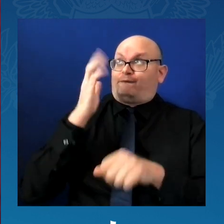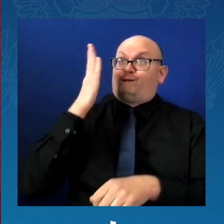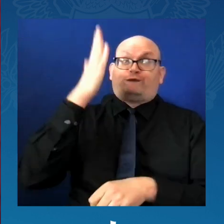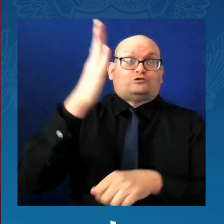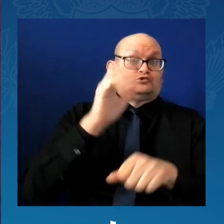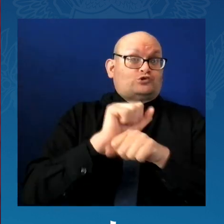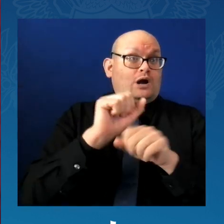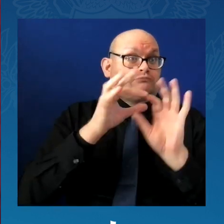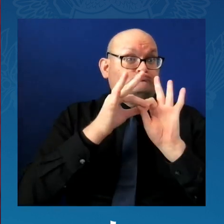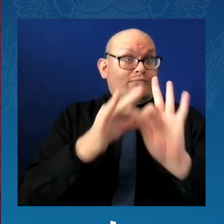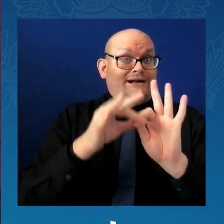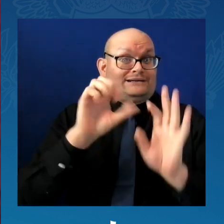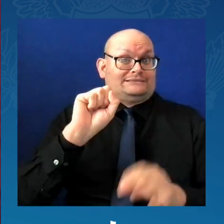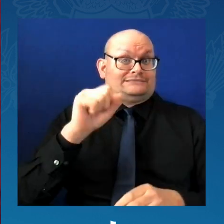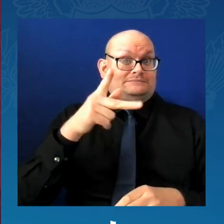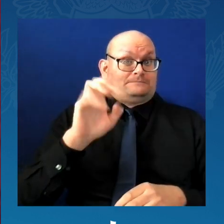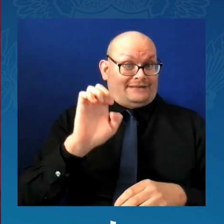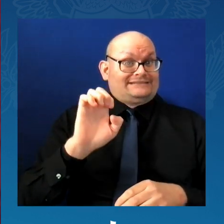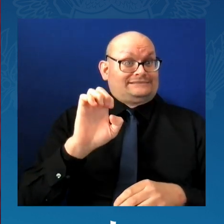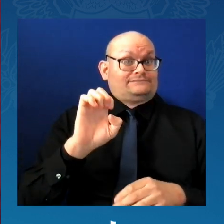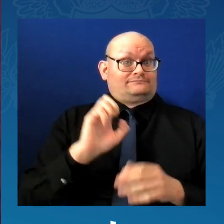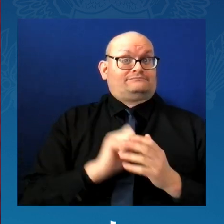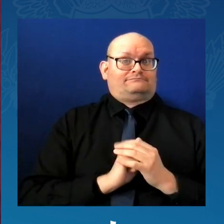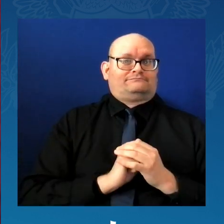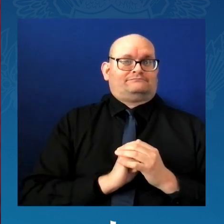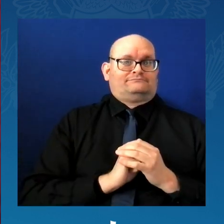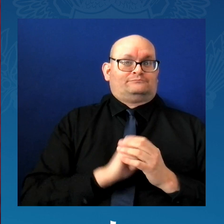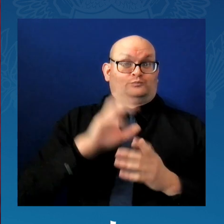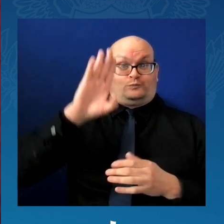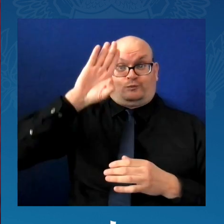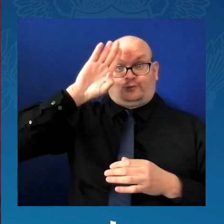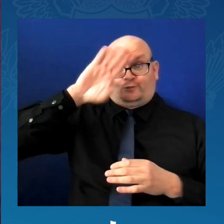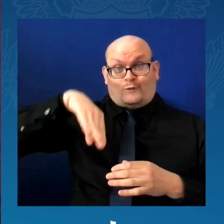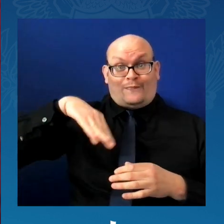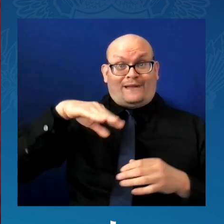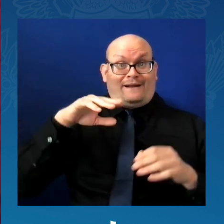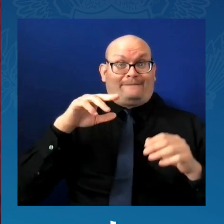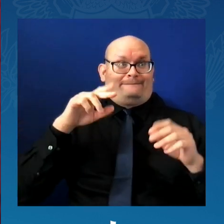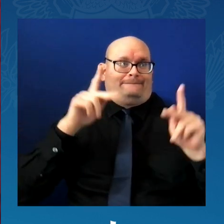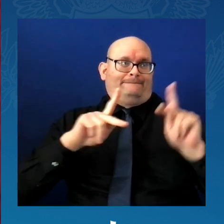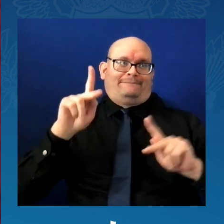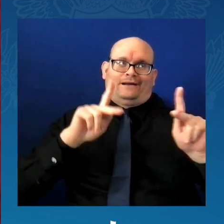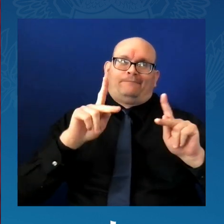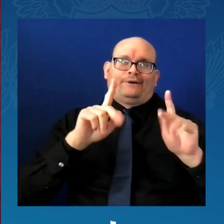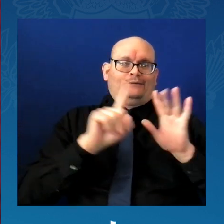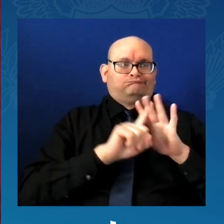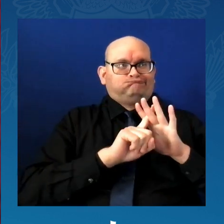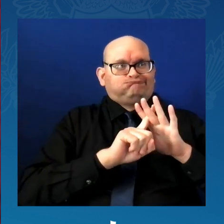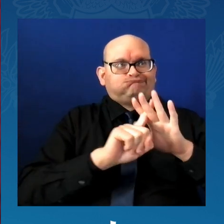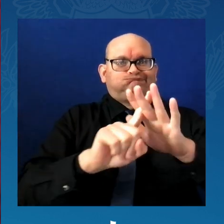there are real challenges that people encounter when they enter the workforce, the workforce, including the space workforce.